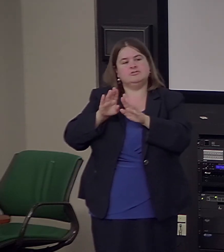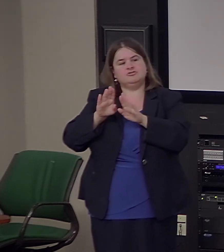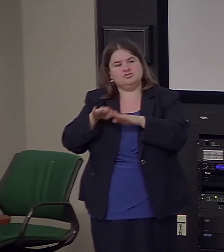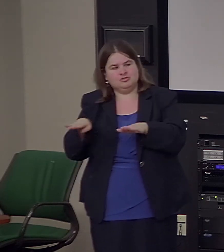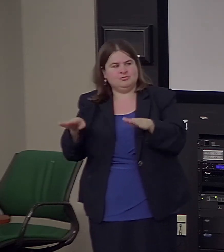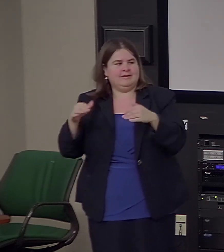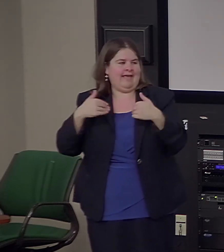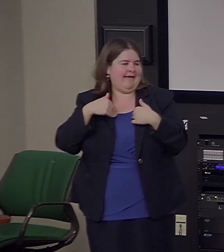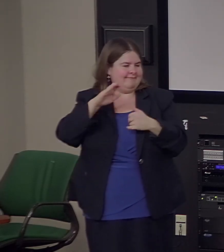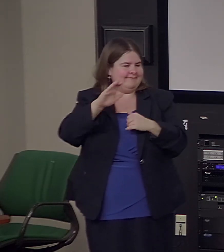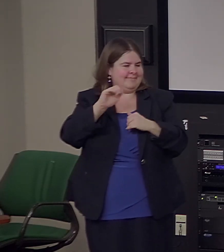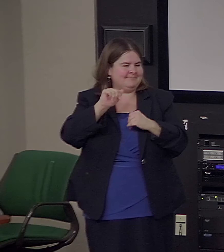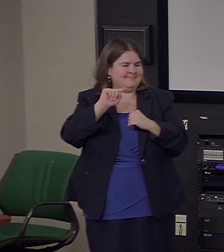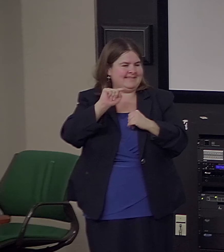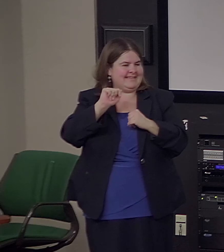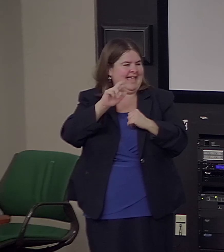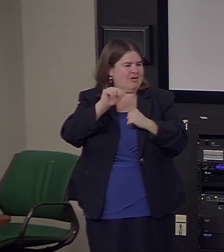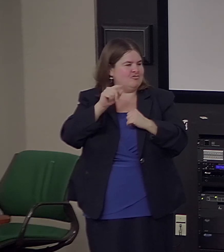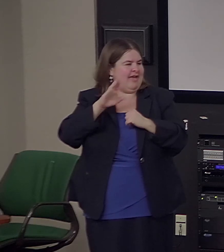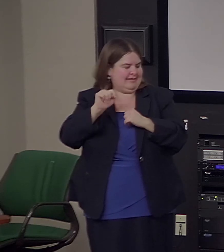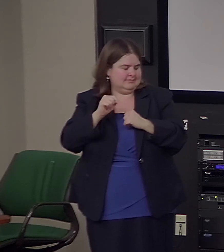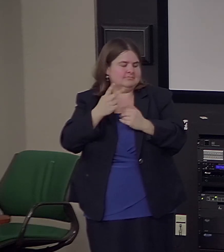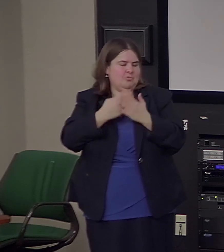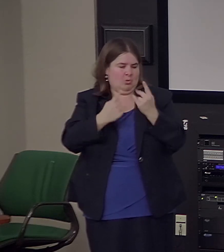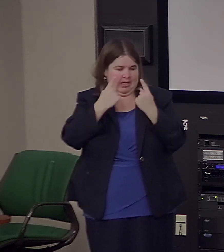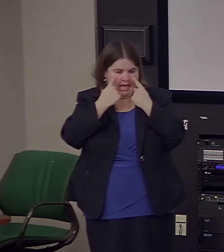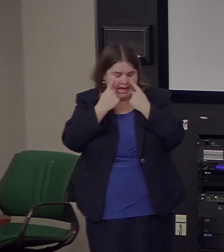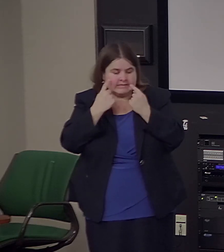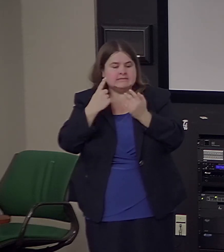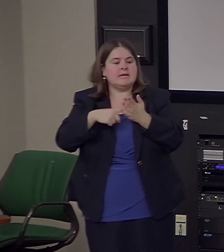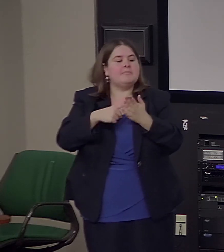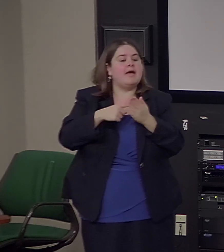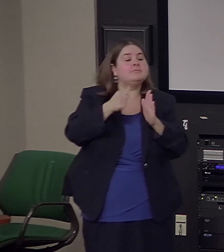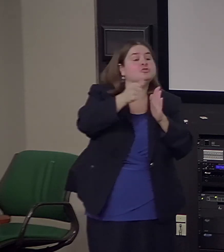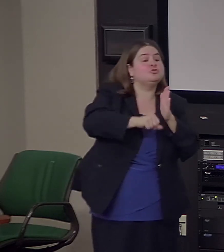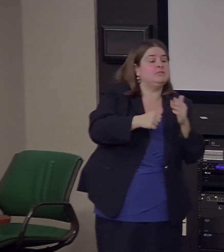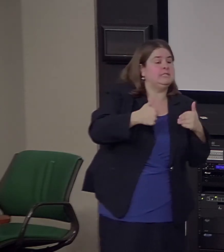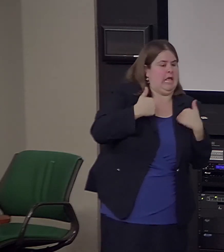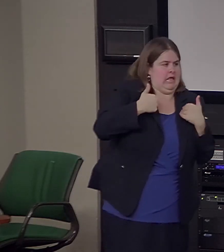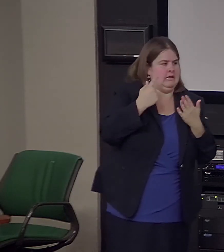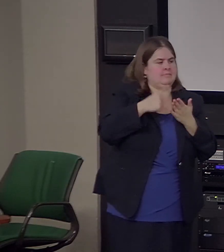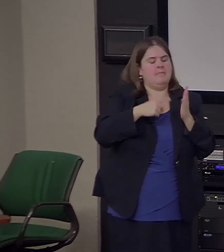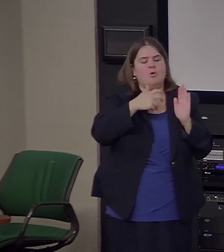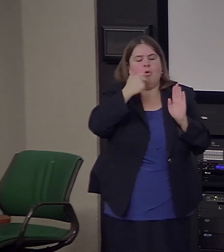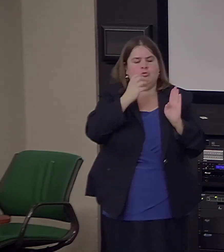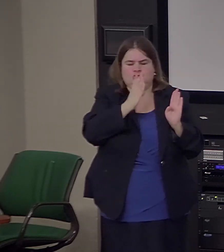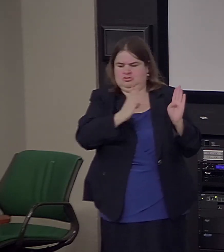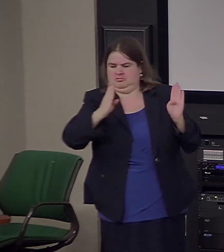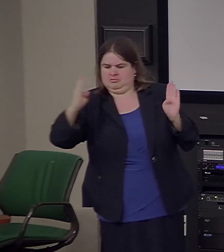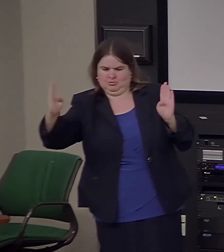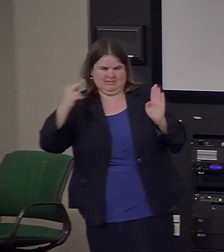they had bilateral cataracts and then the cataracts were removed is an example of that.